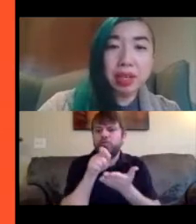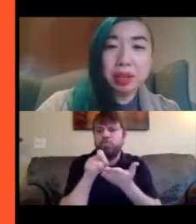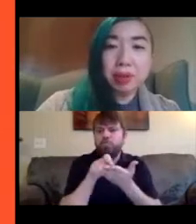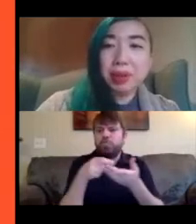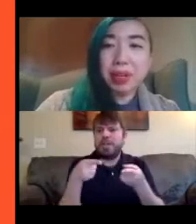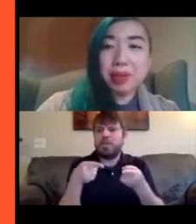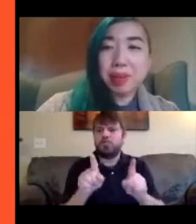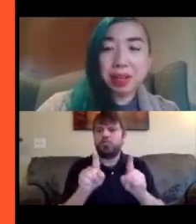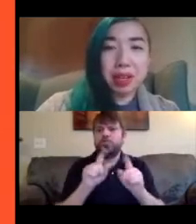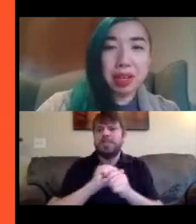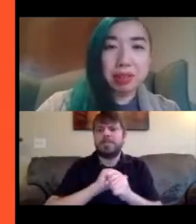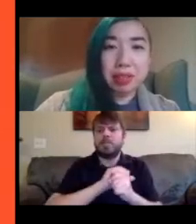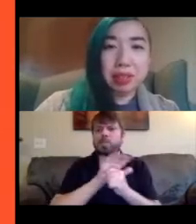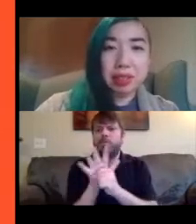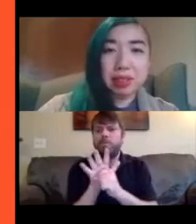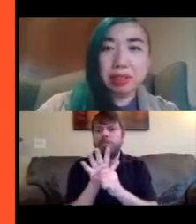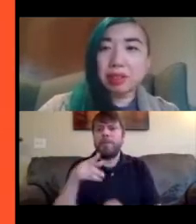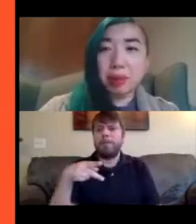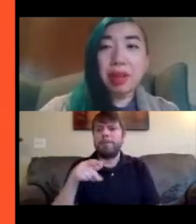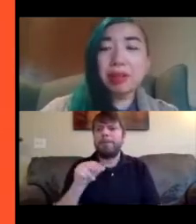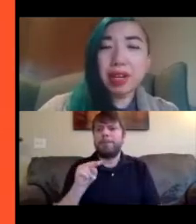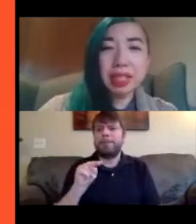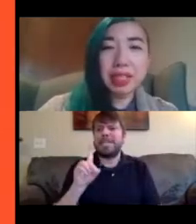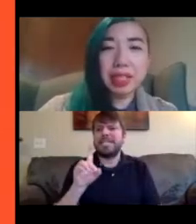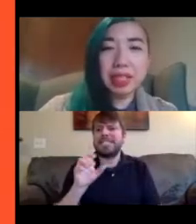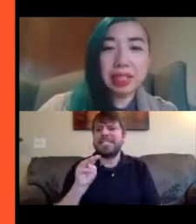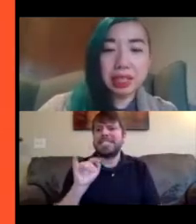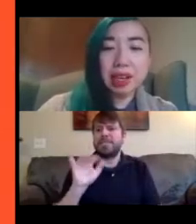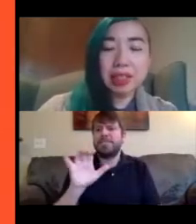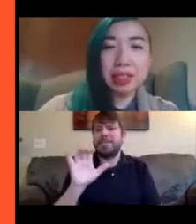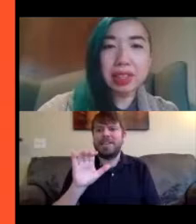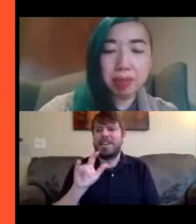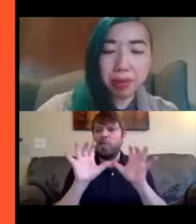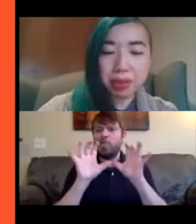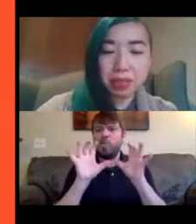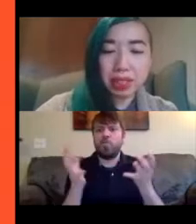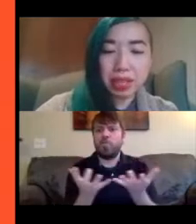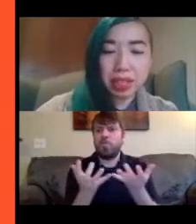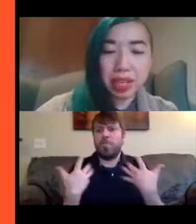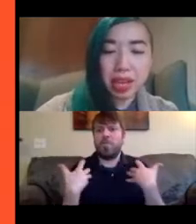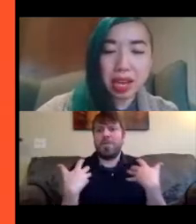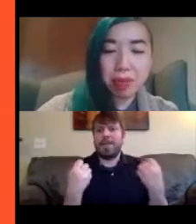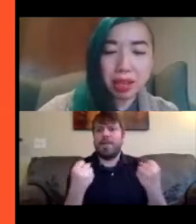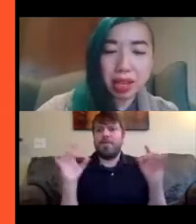we are in the middle of this global health crisis and constant state of emergency. And a lot of